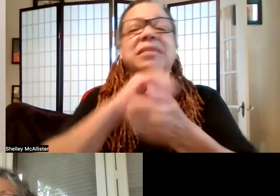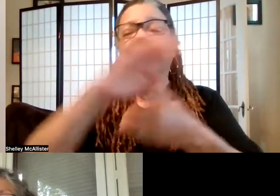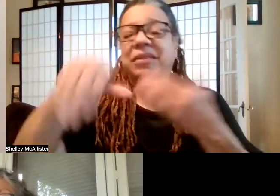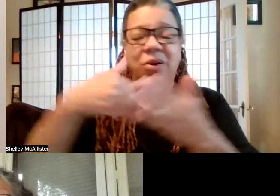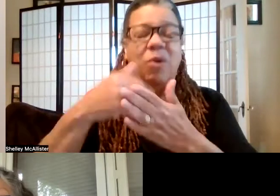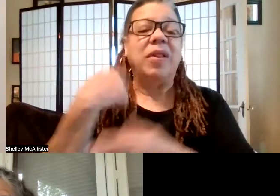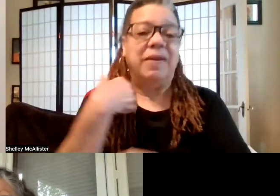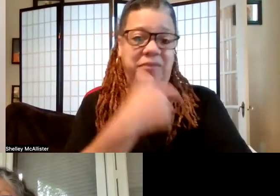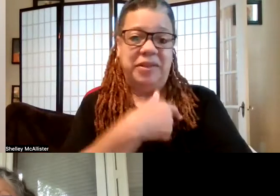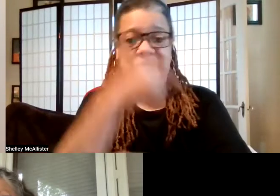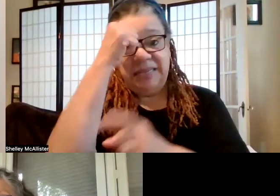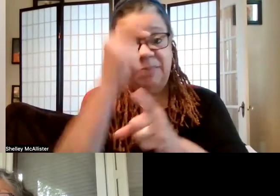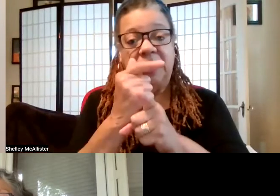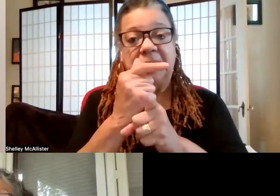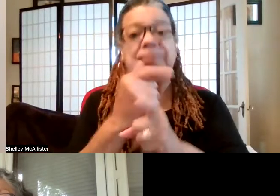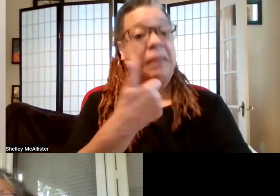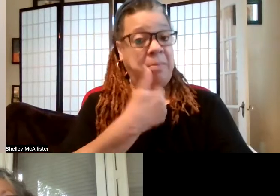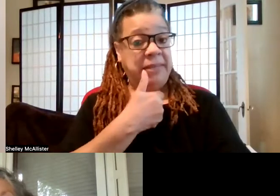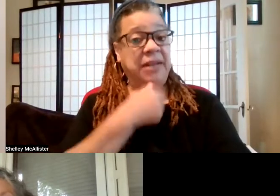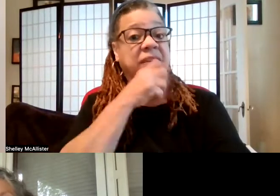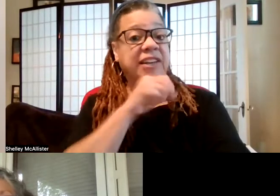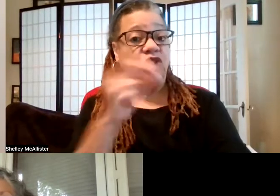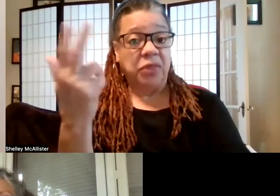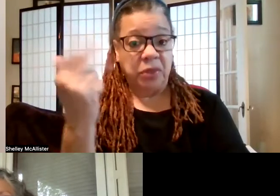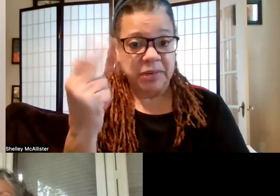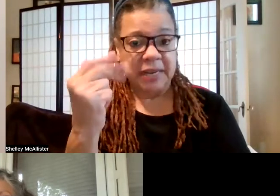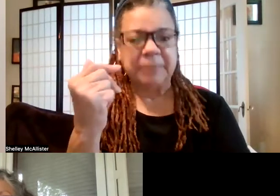When I was 13, the riots broke out in Newark, New Jersey,